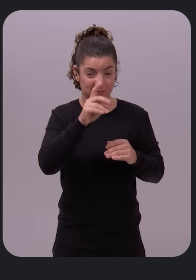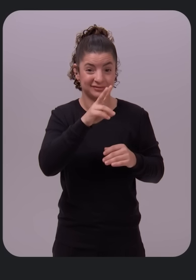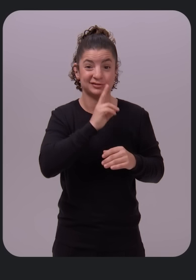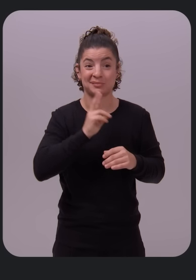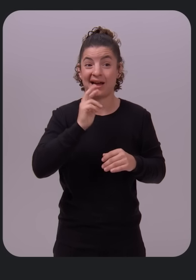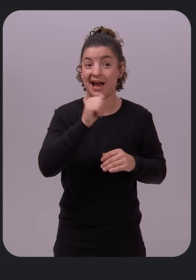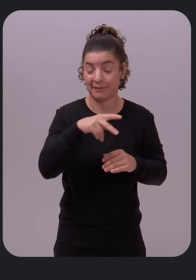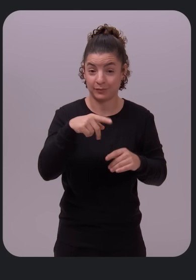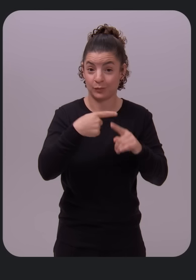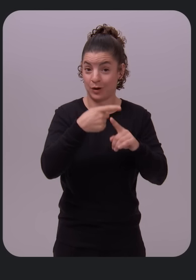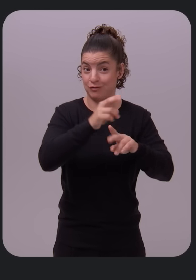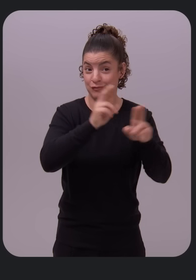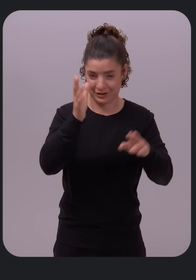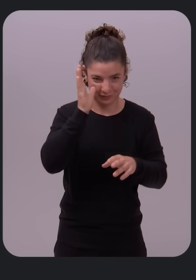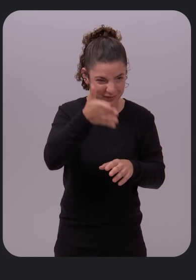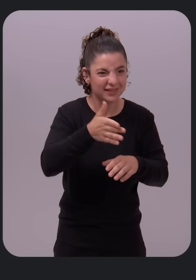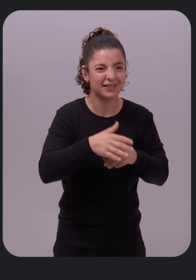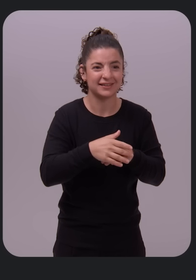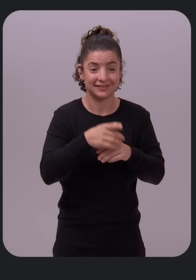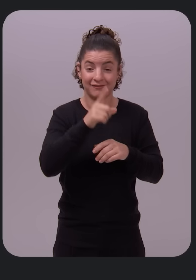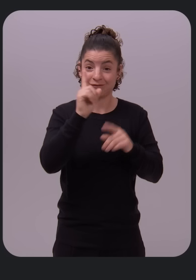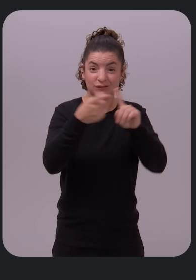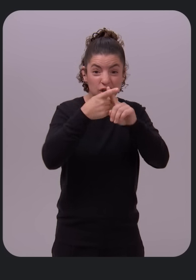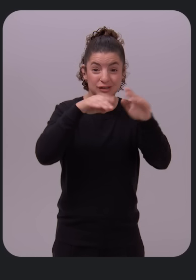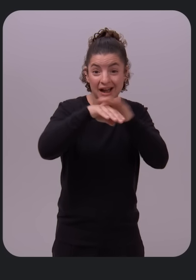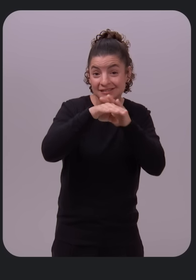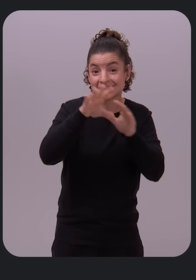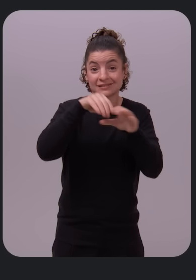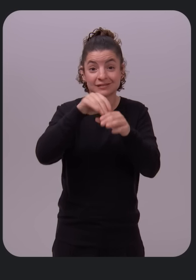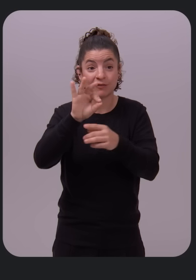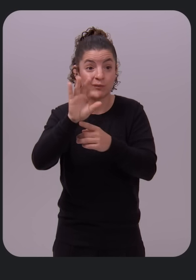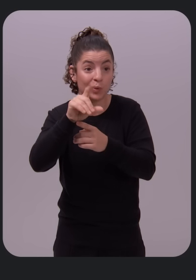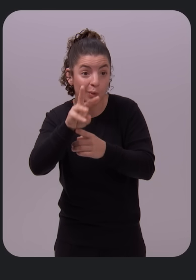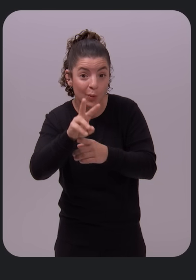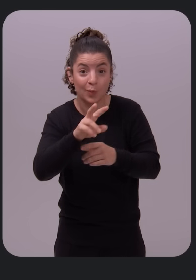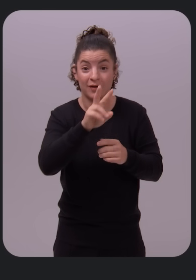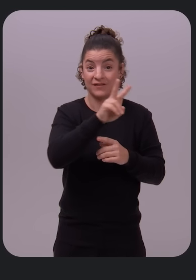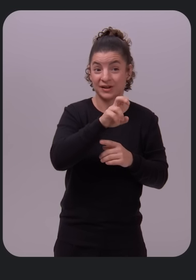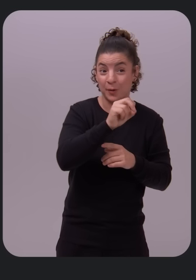You'll get access to Flow with Veo 3, available today.